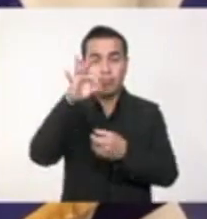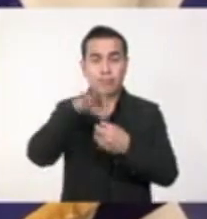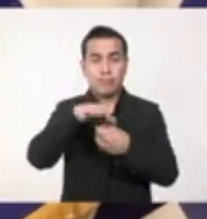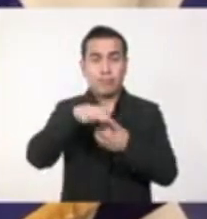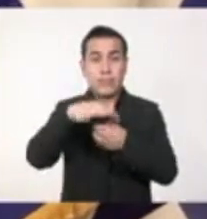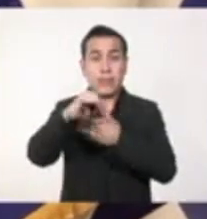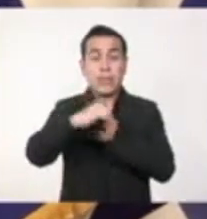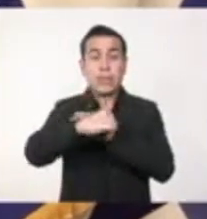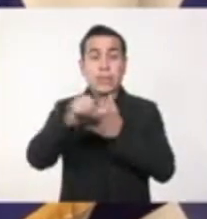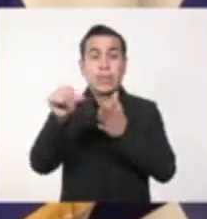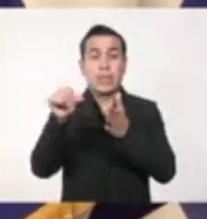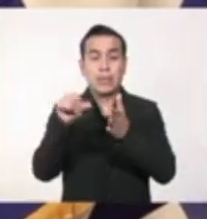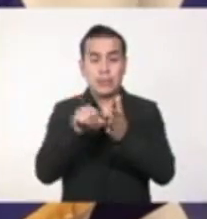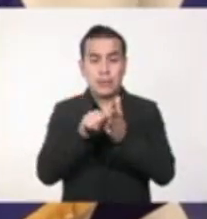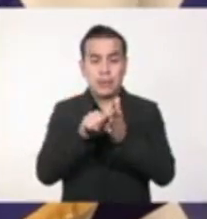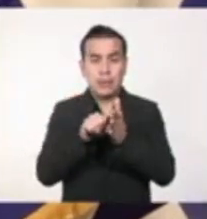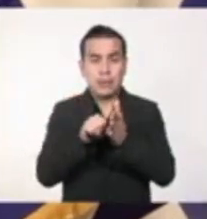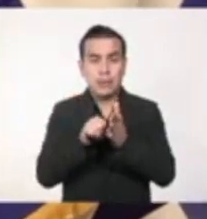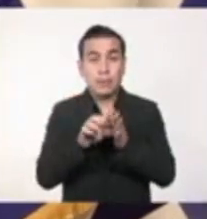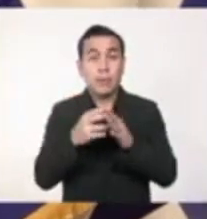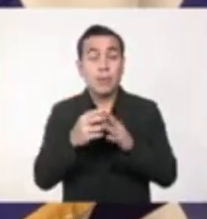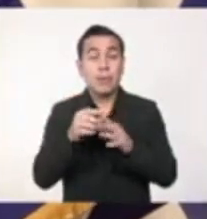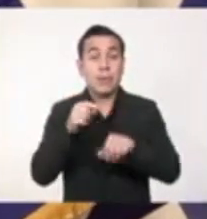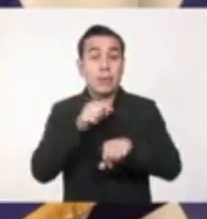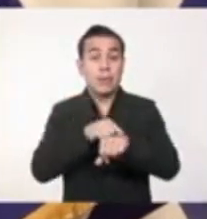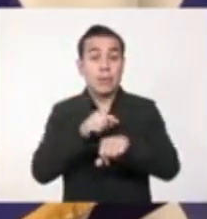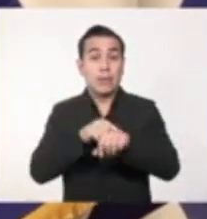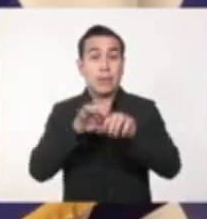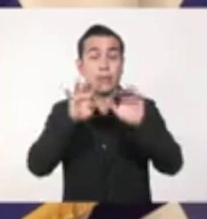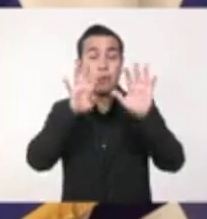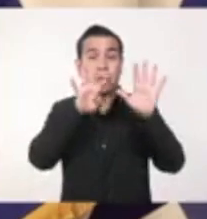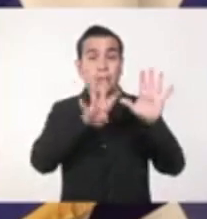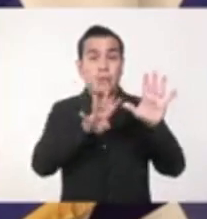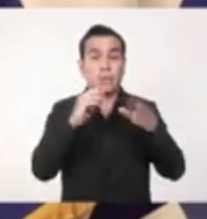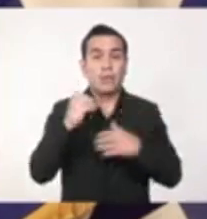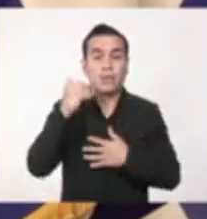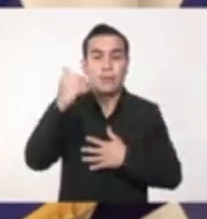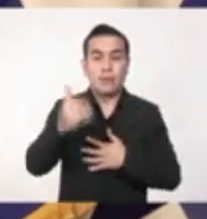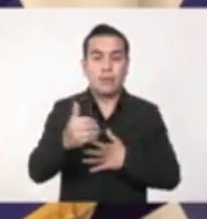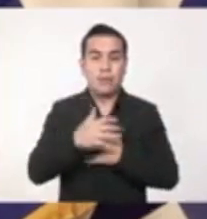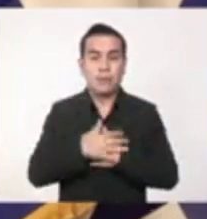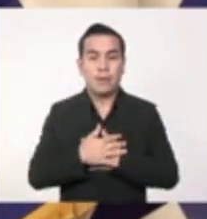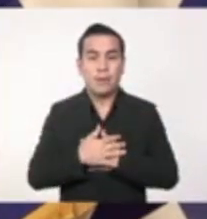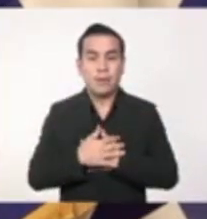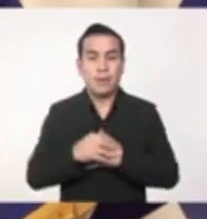Legislative for a period of nine years. Would be